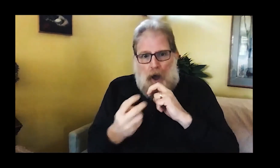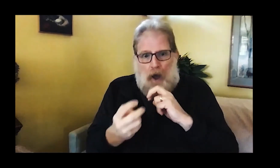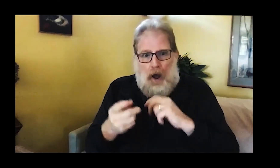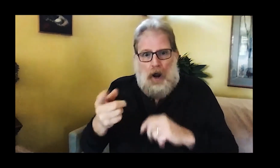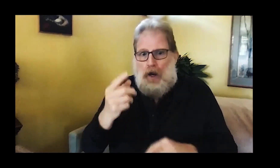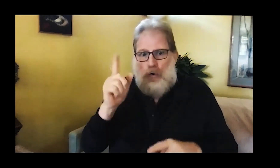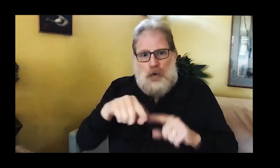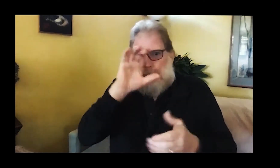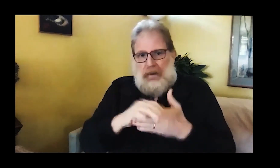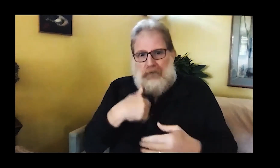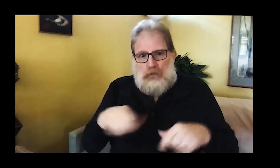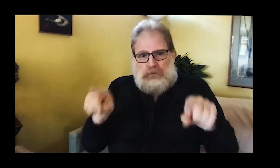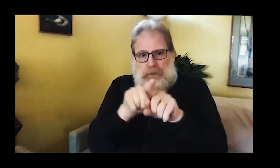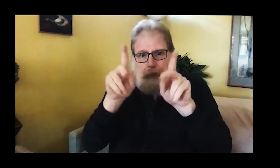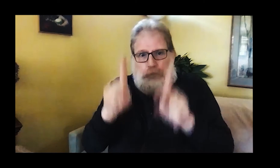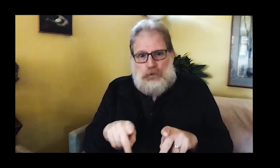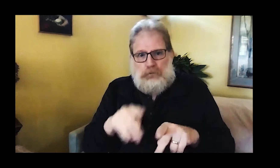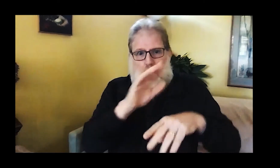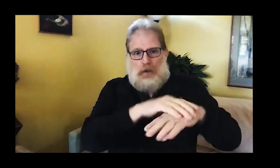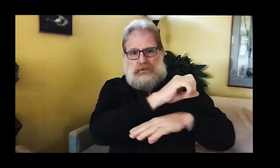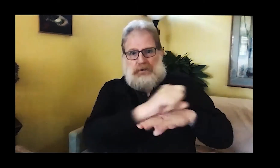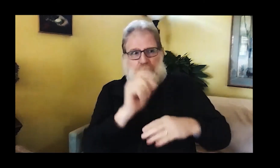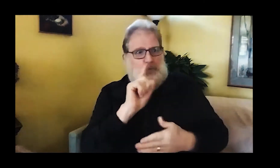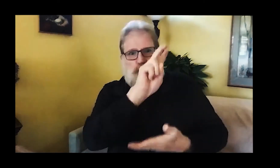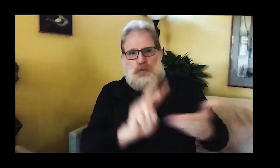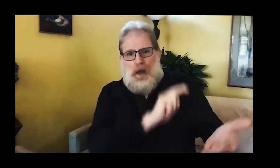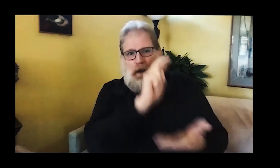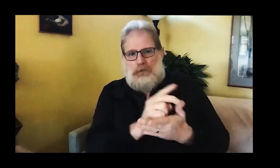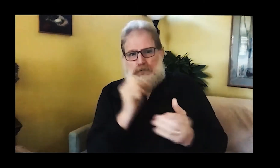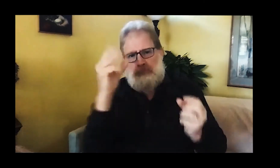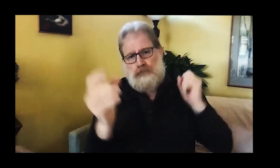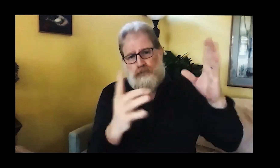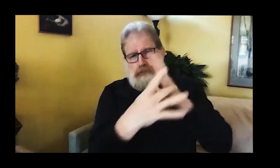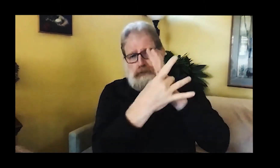and they couldn't believe that I was the same character they had just seen on stage signing